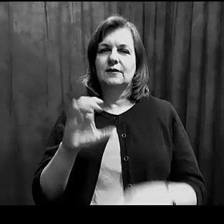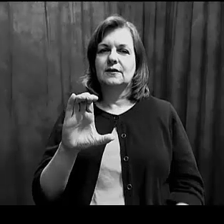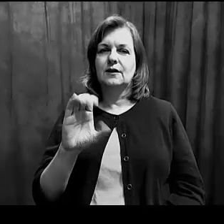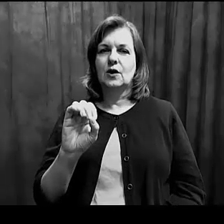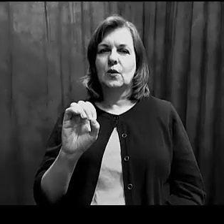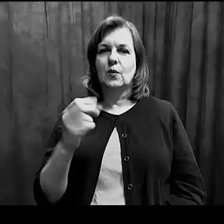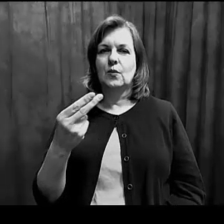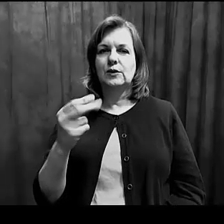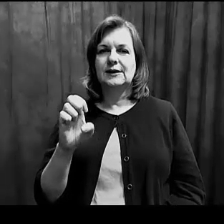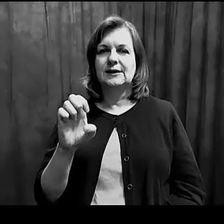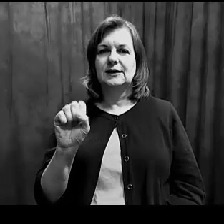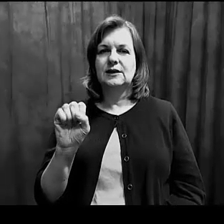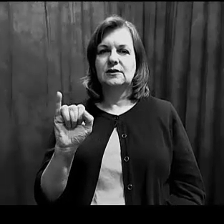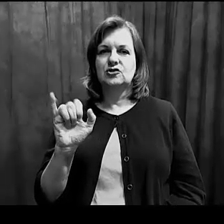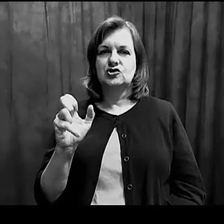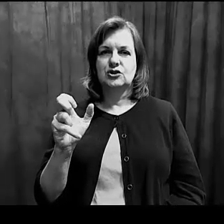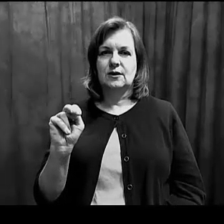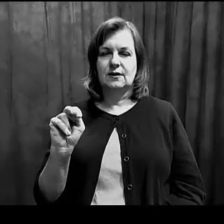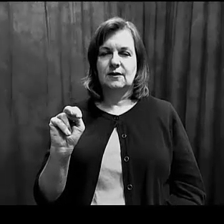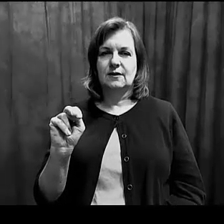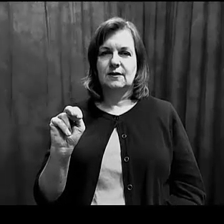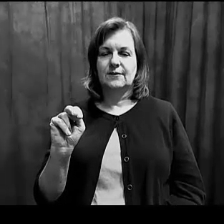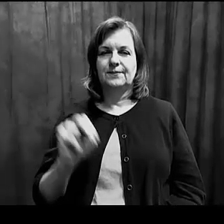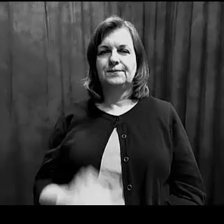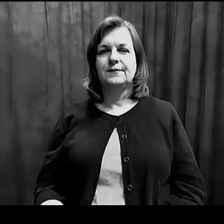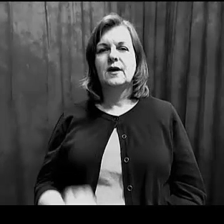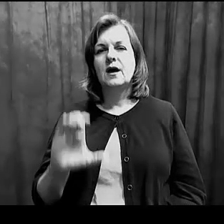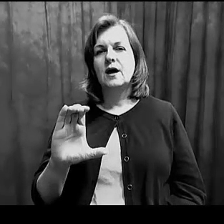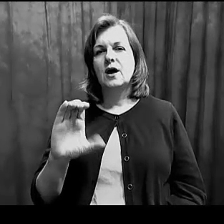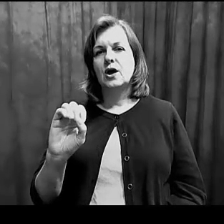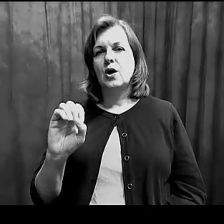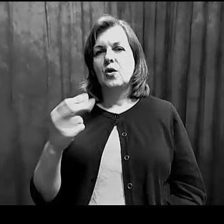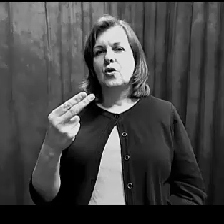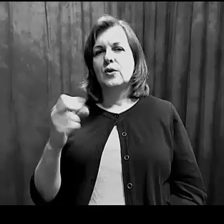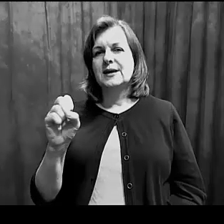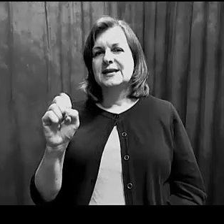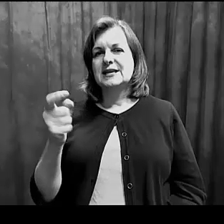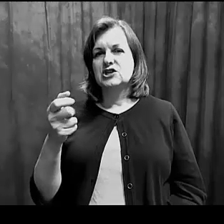it's also known as cohesion cohesion